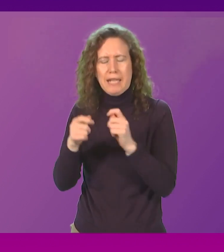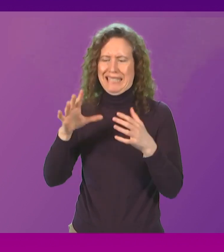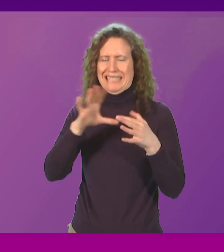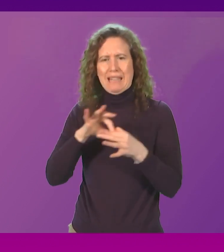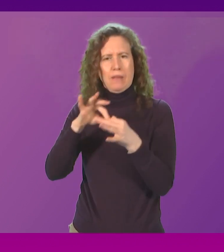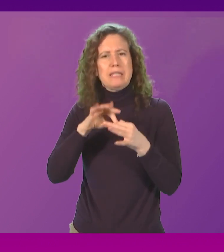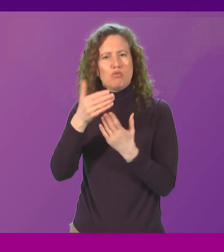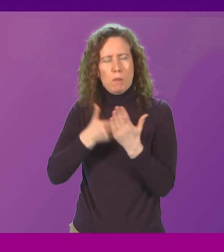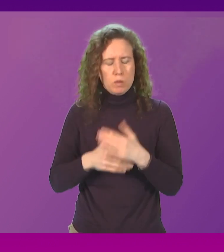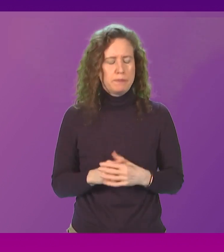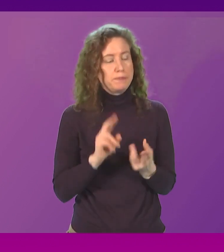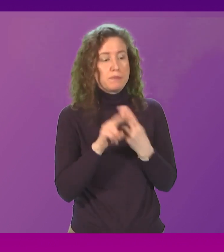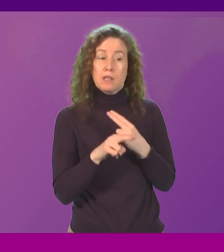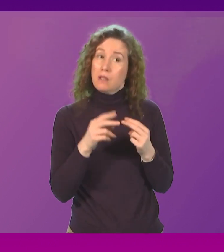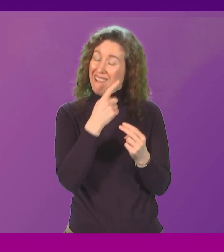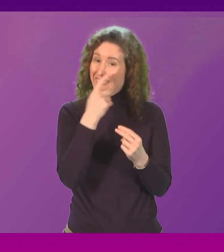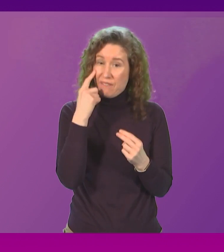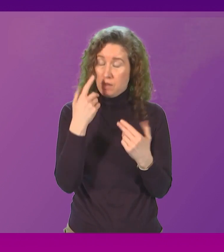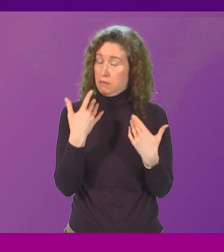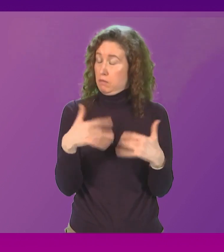The evidence has never been clearer than it is now.